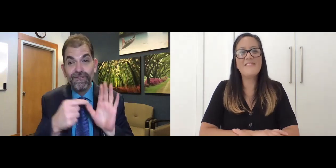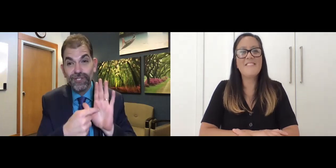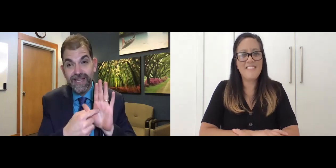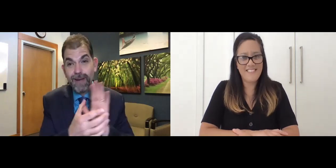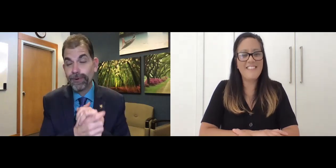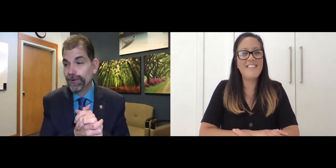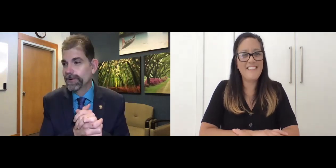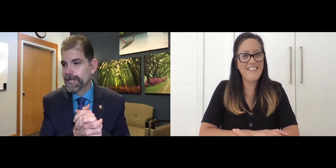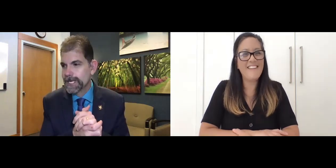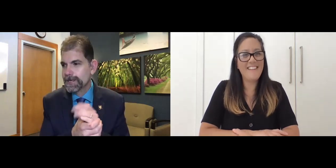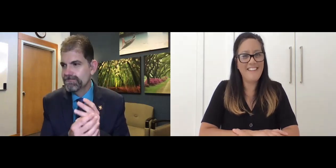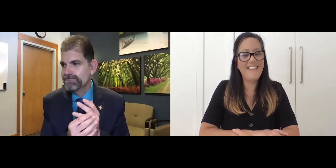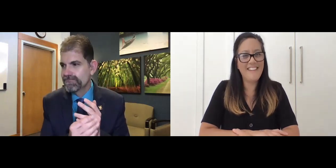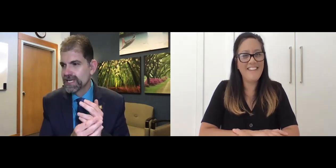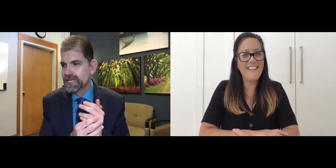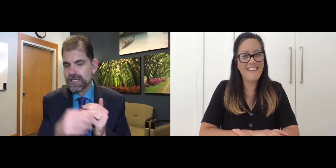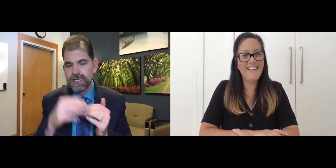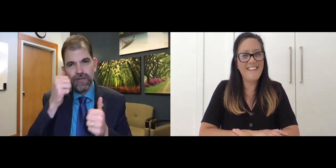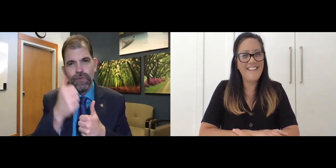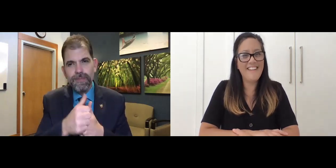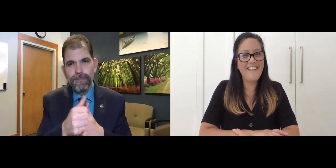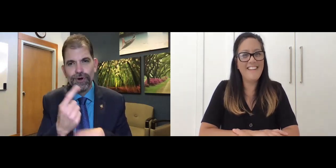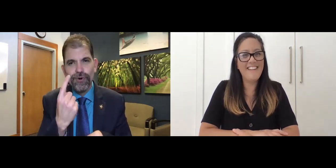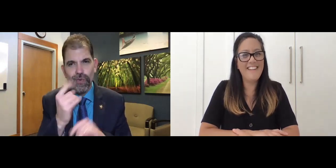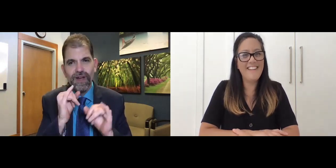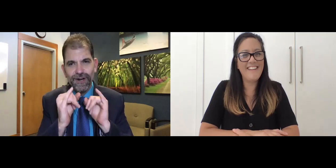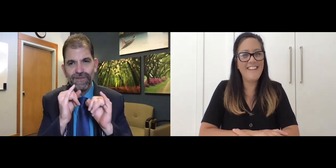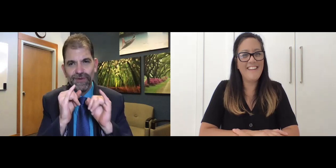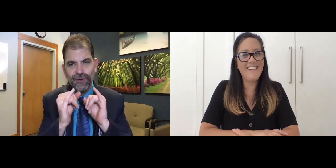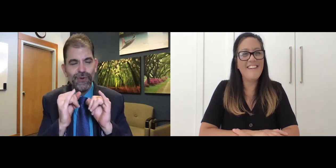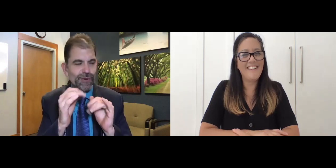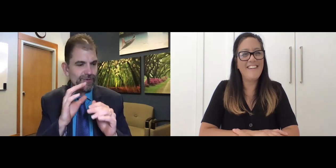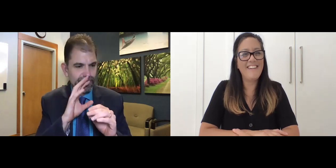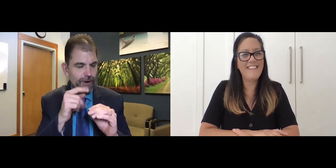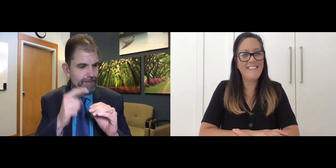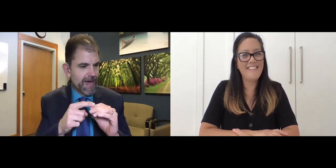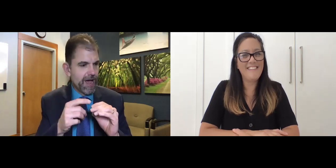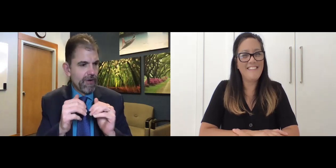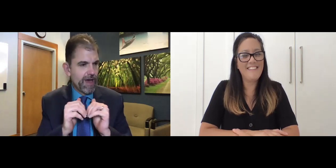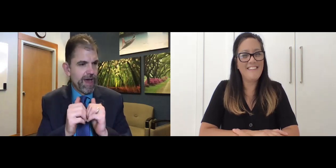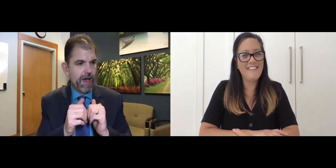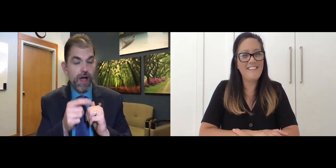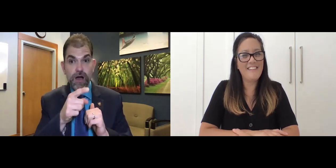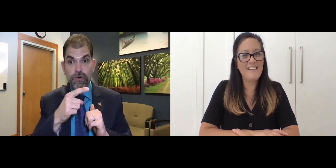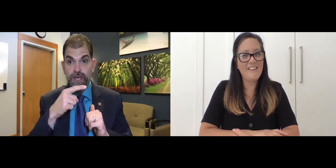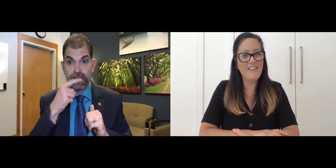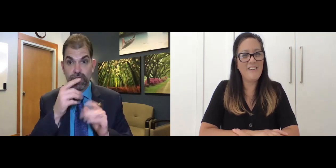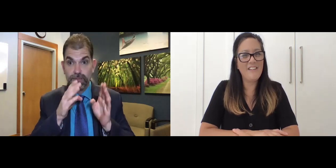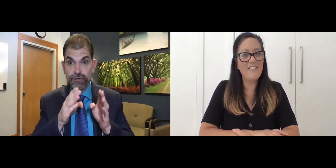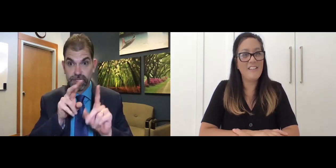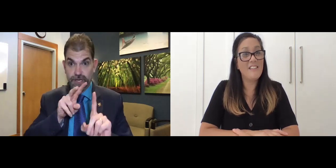candidate, how would you solve this? In fact I do remember one interview that talked about